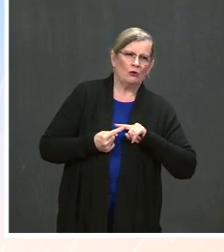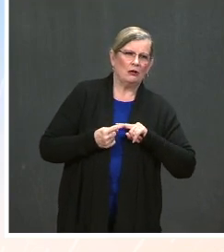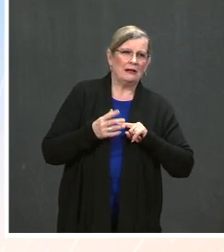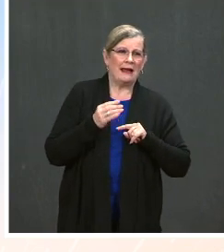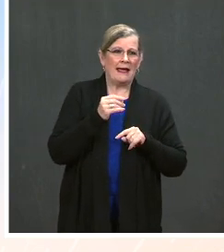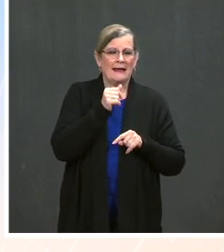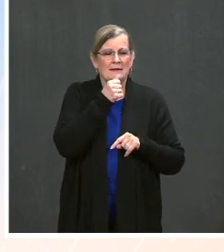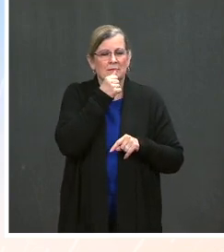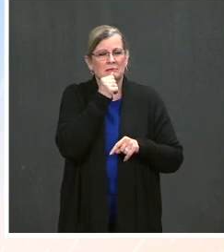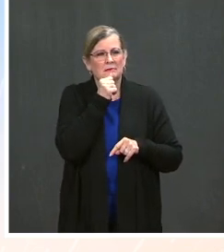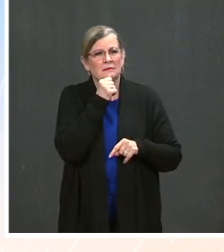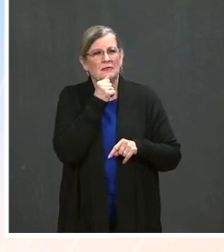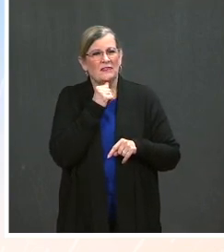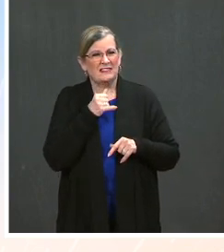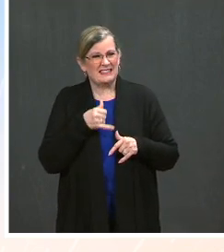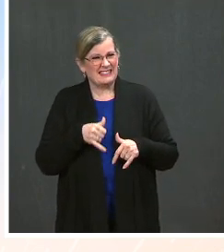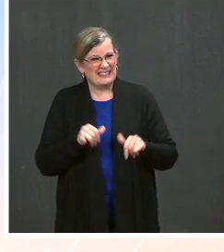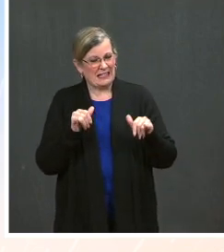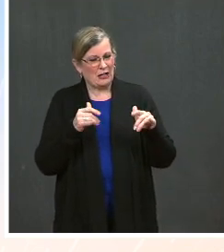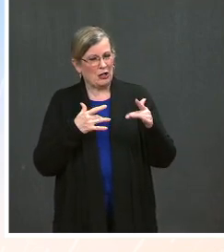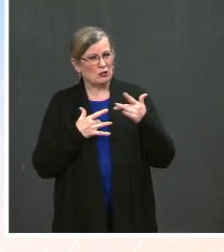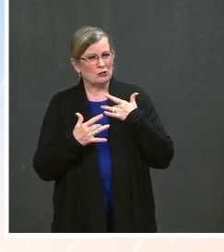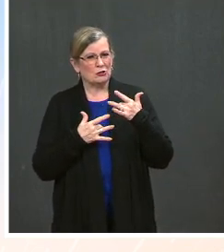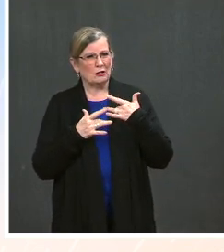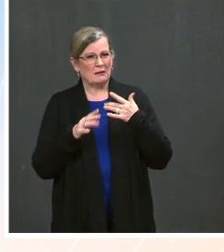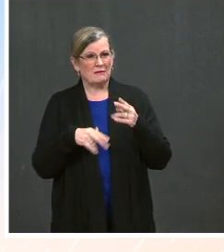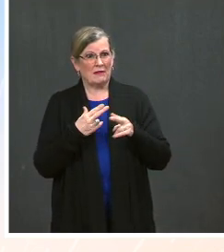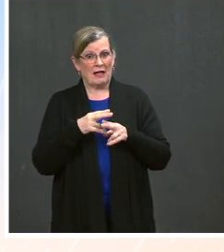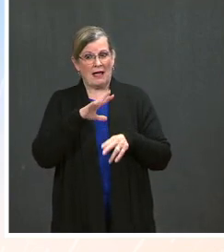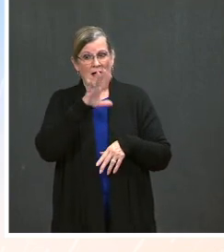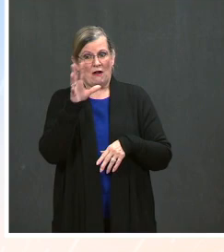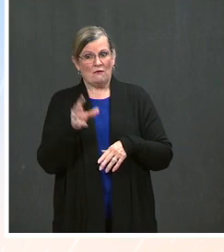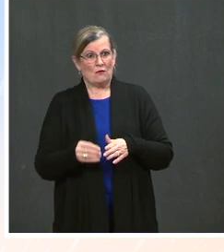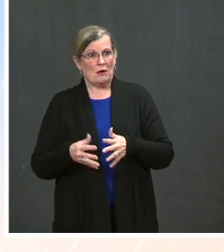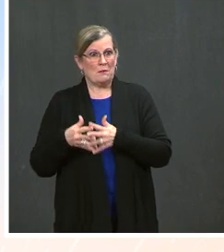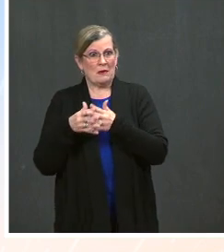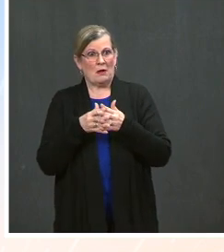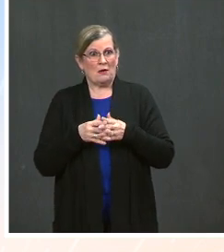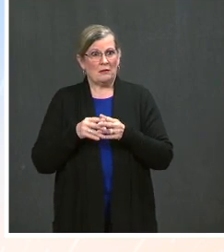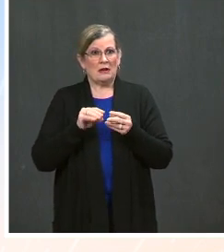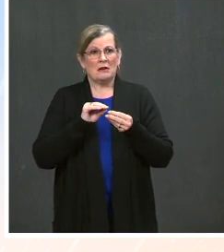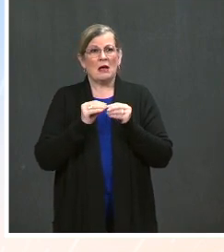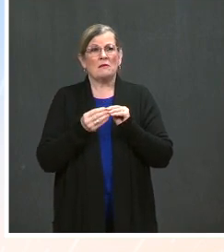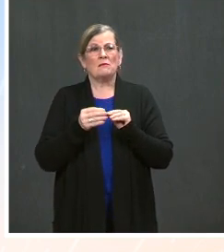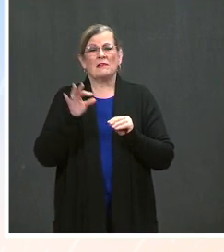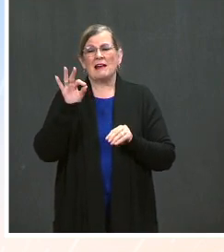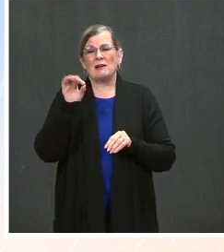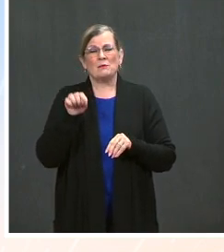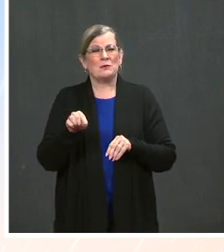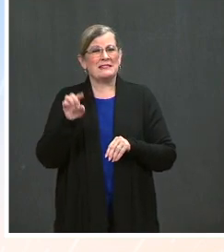The African American unemployment rate in March was 9.6 percent, the Hispanic rate was 7.9 percent,